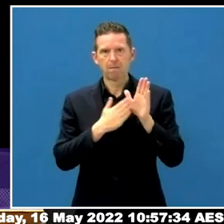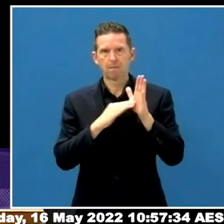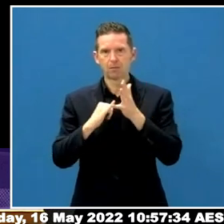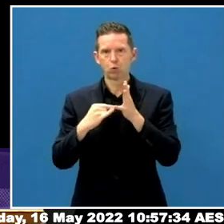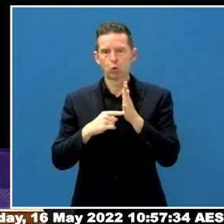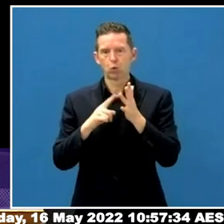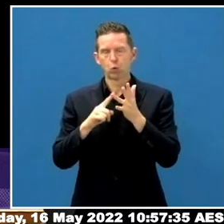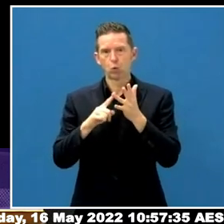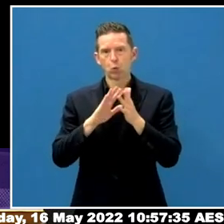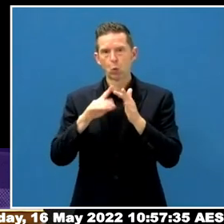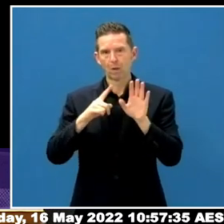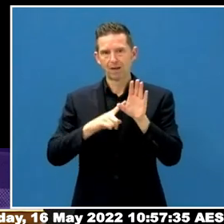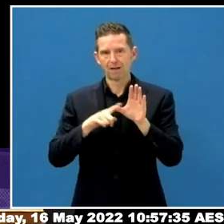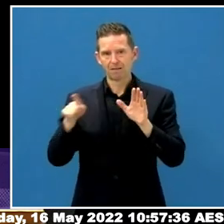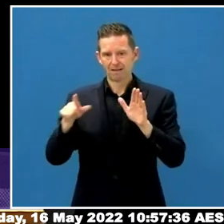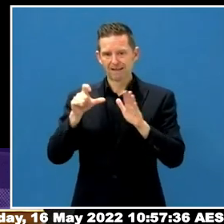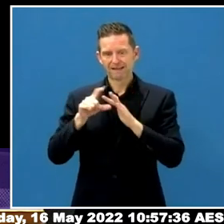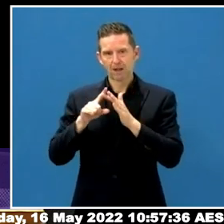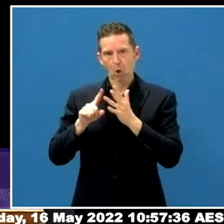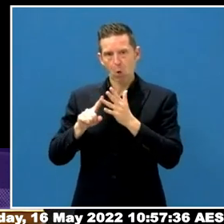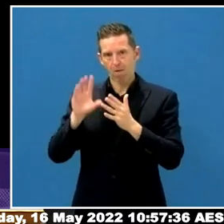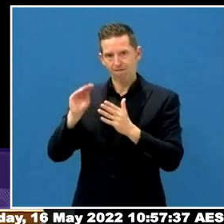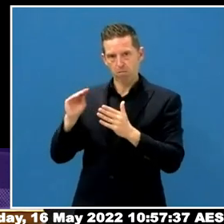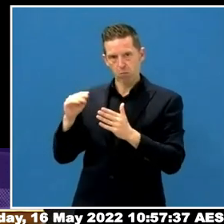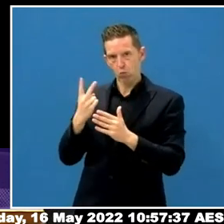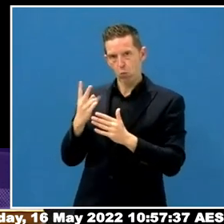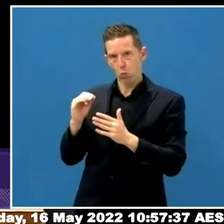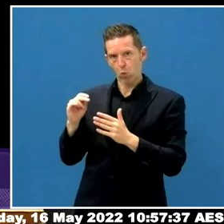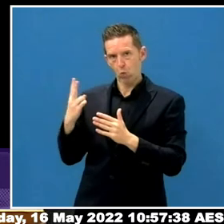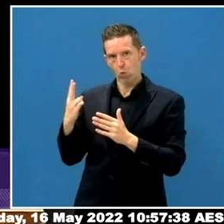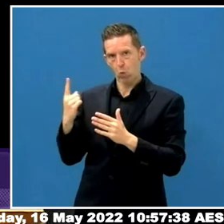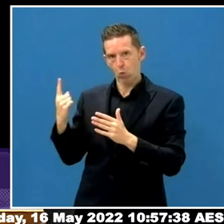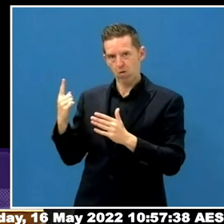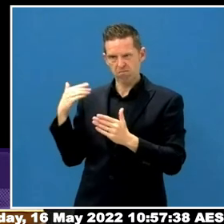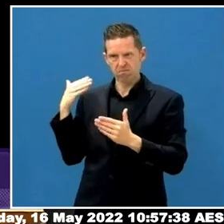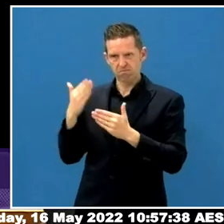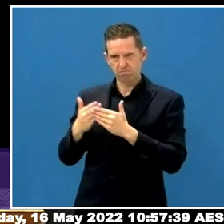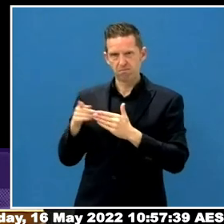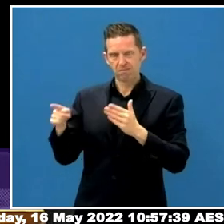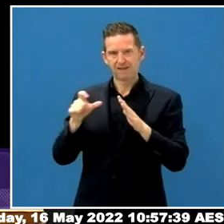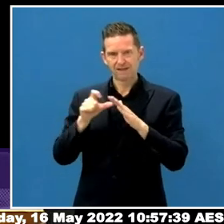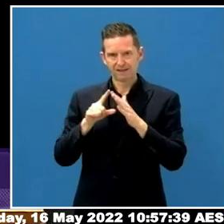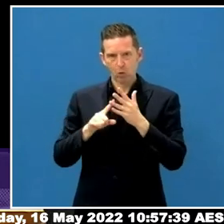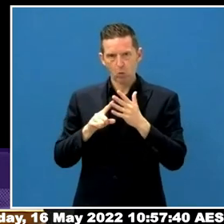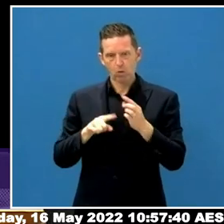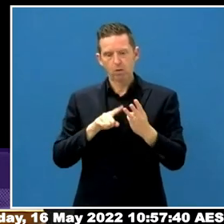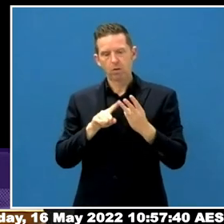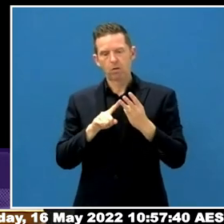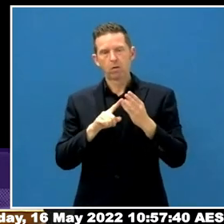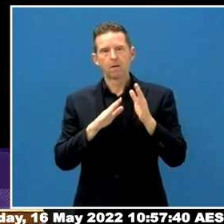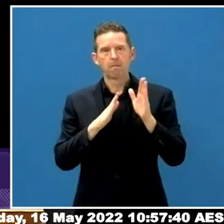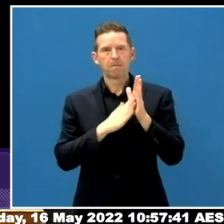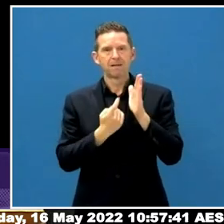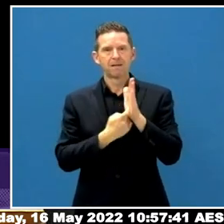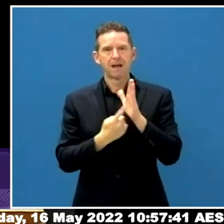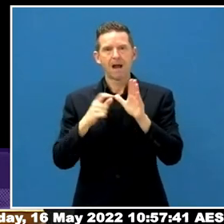officer since October 2021 and Mr Wayne Adamson, the executive manager of lifestyle